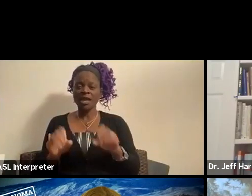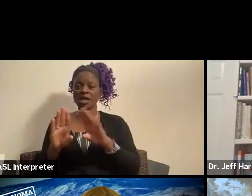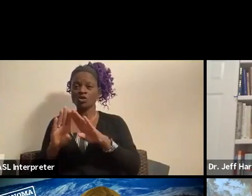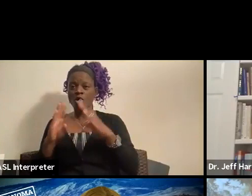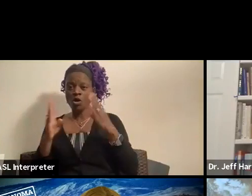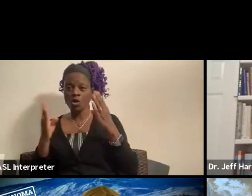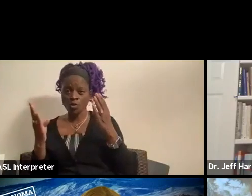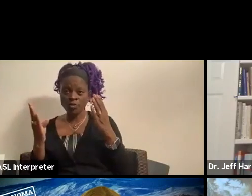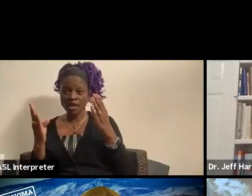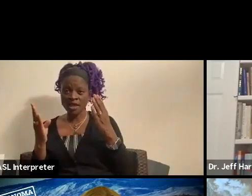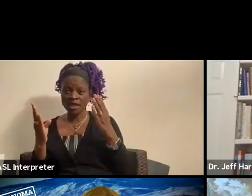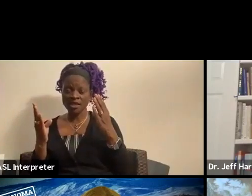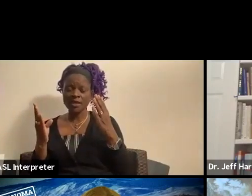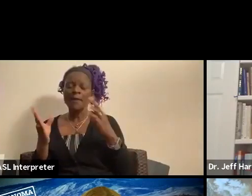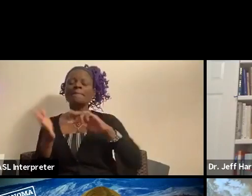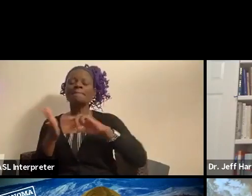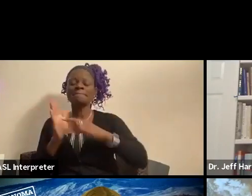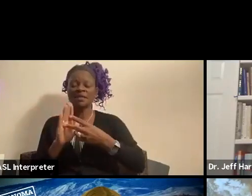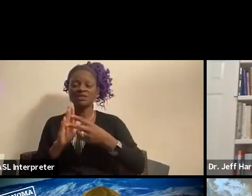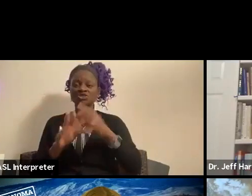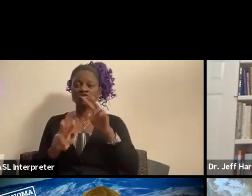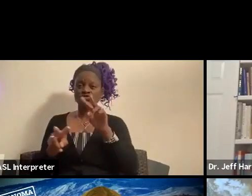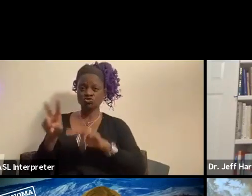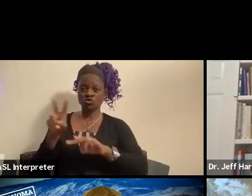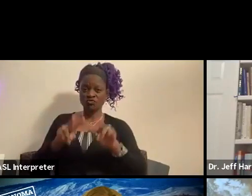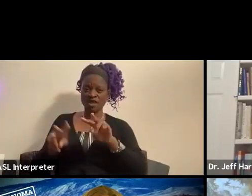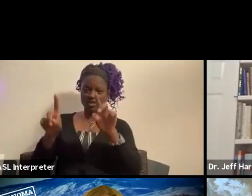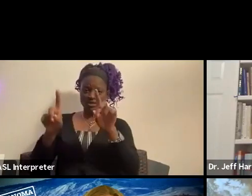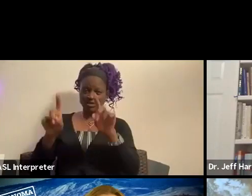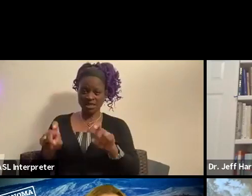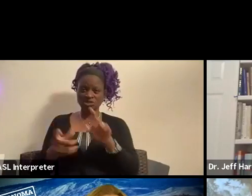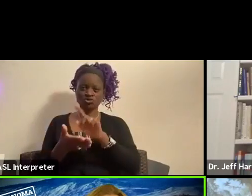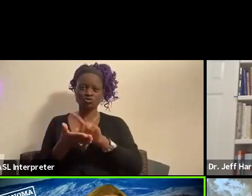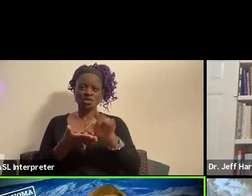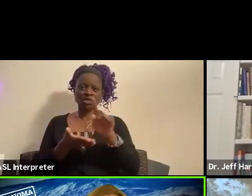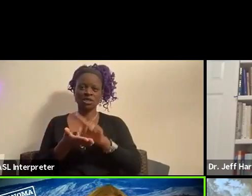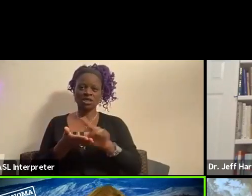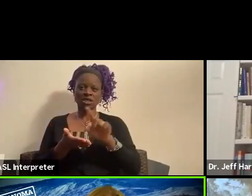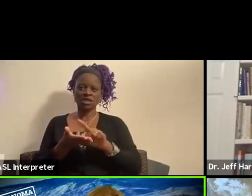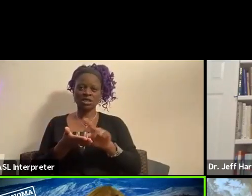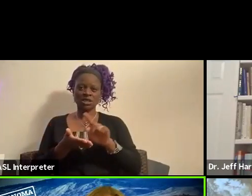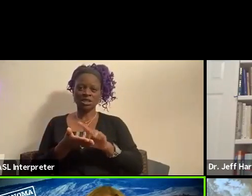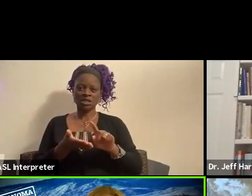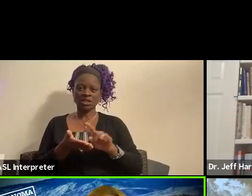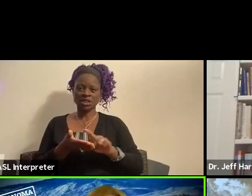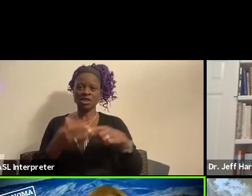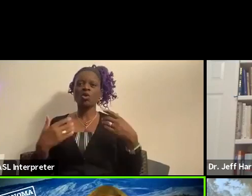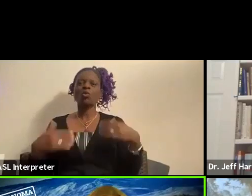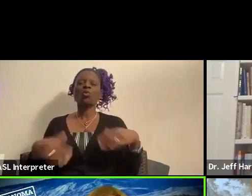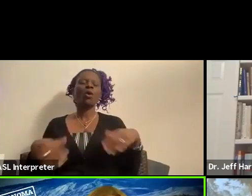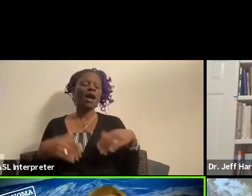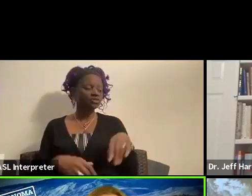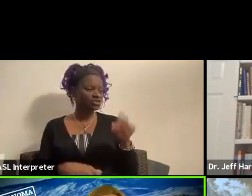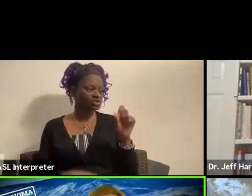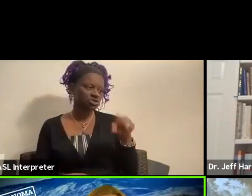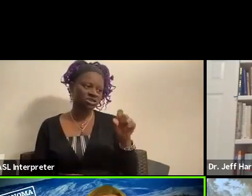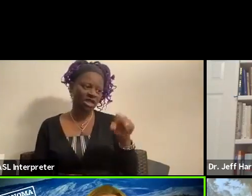to do surveillance testing on a weekly basis. It is amazing how adaptable children are. I never thought that my toddler son would